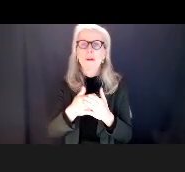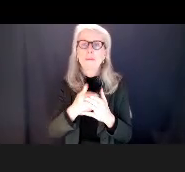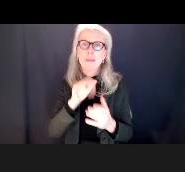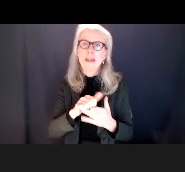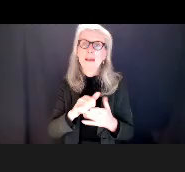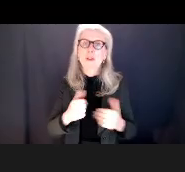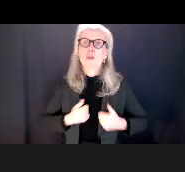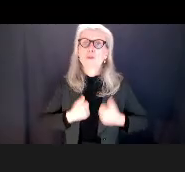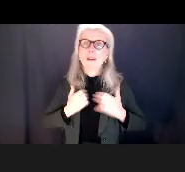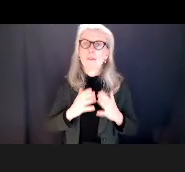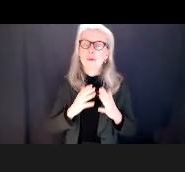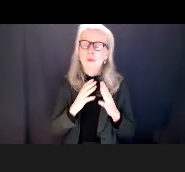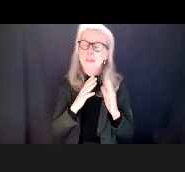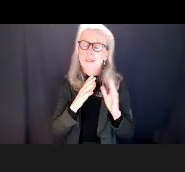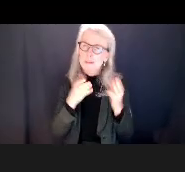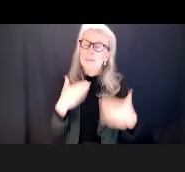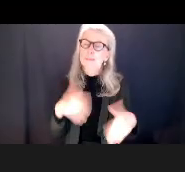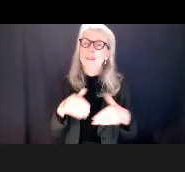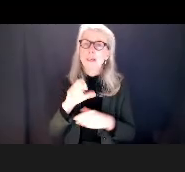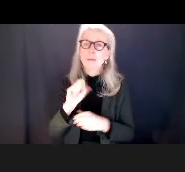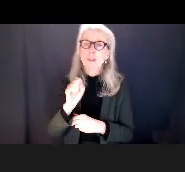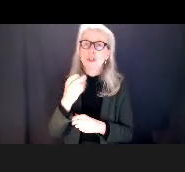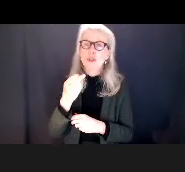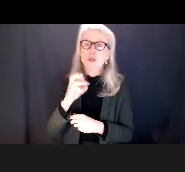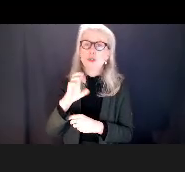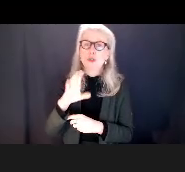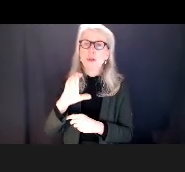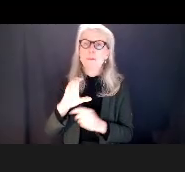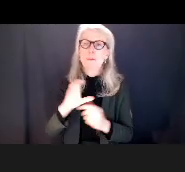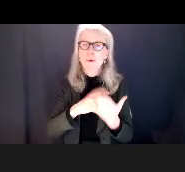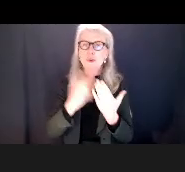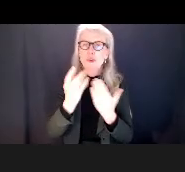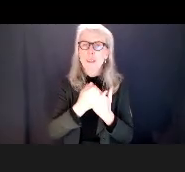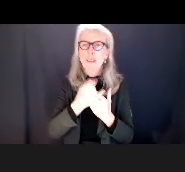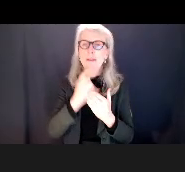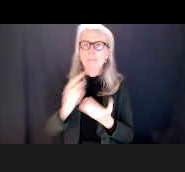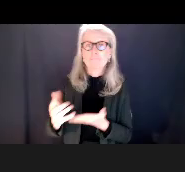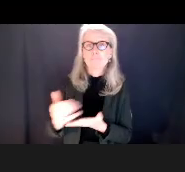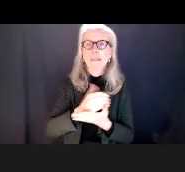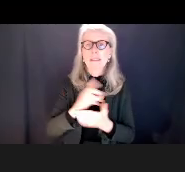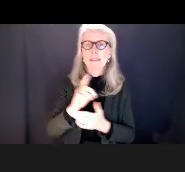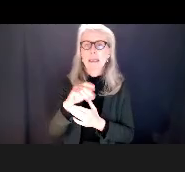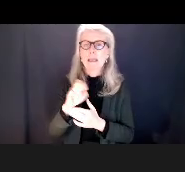but the SSHRC funded project that yielded data for this presentation entails consulting with